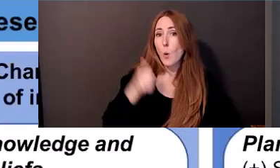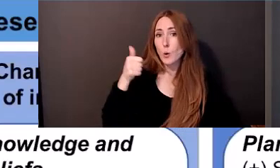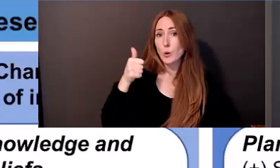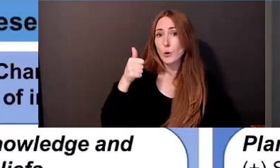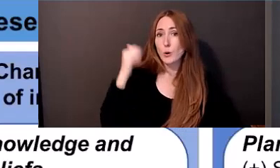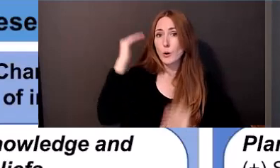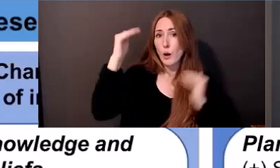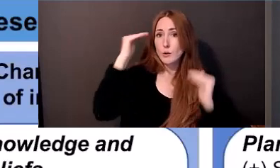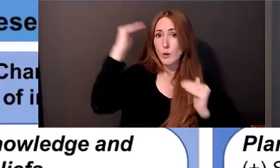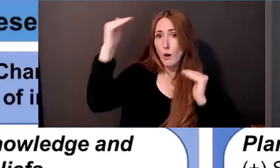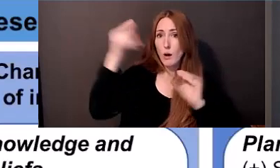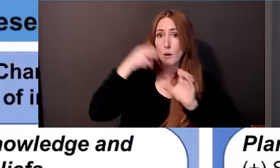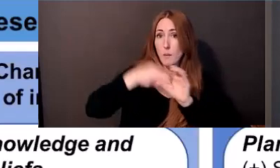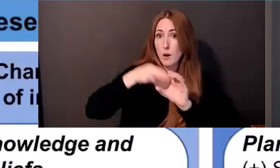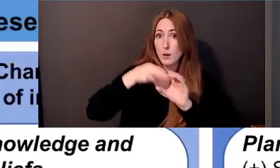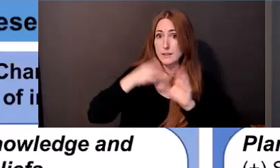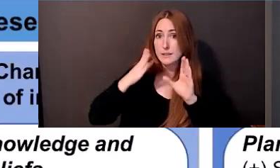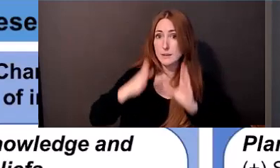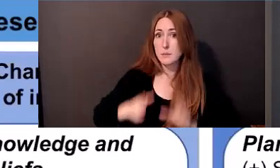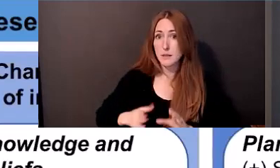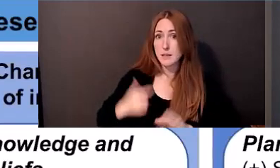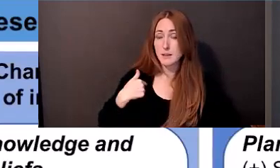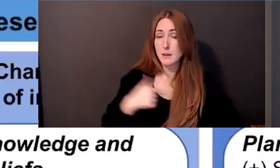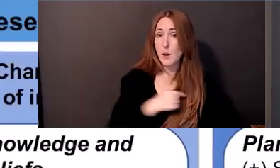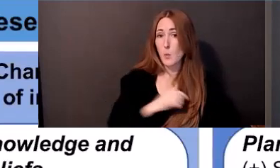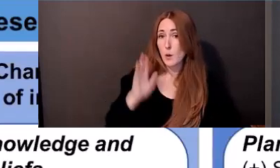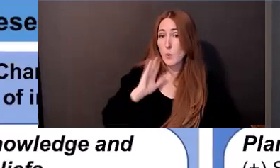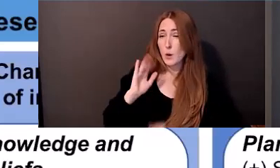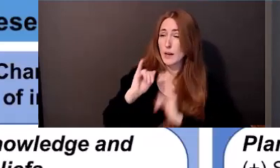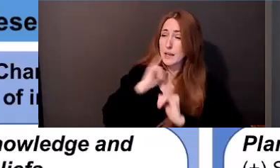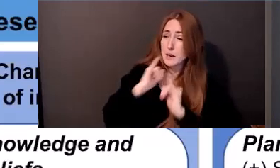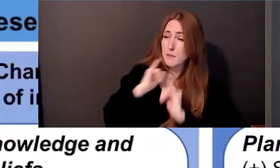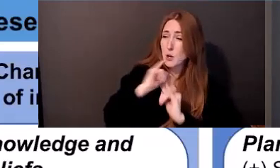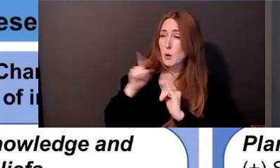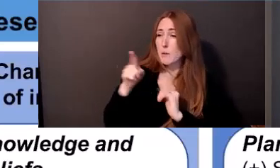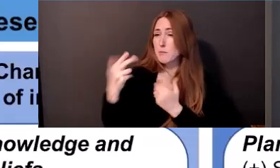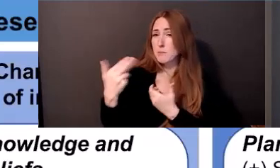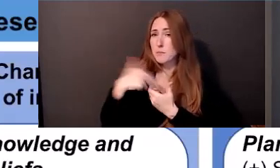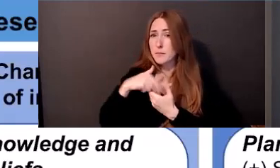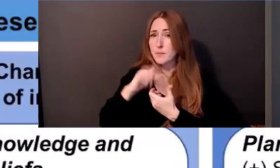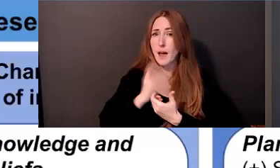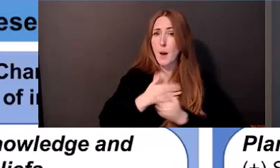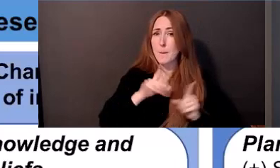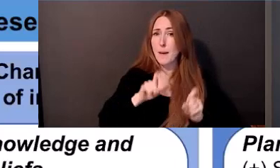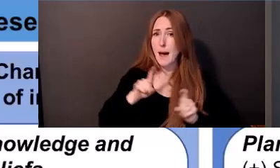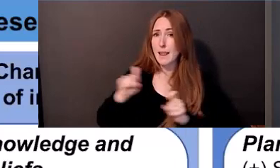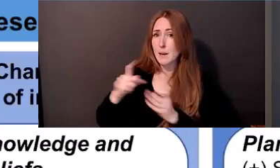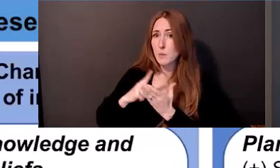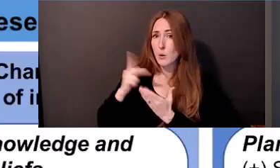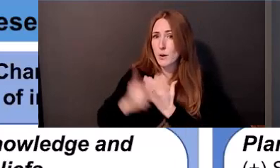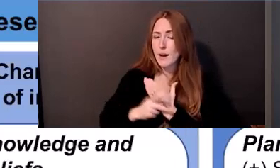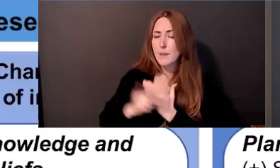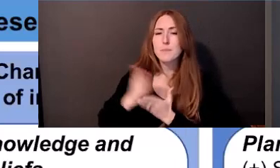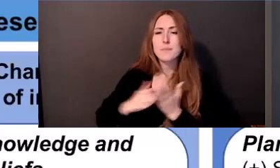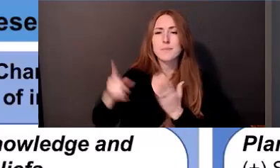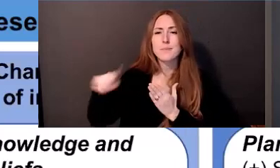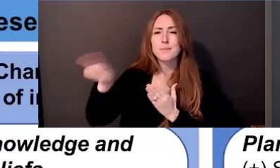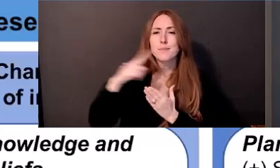that we were interviewing and who participated in the pilot mentioned that they already received other services